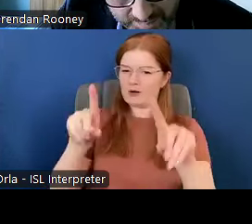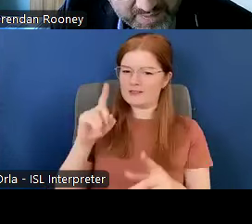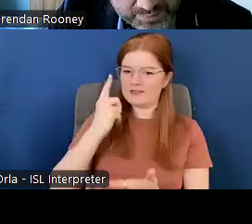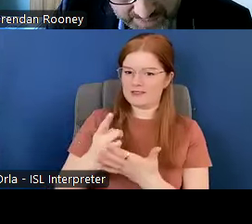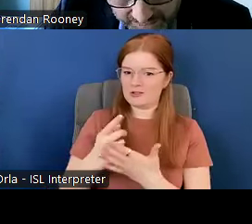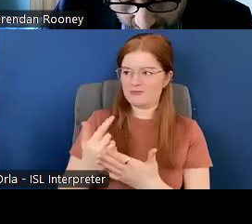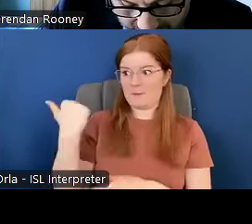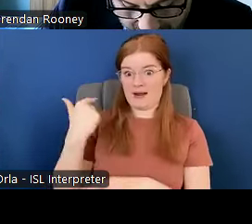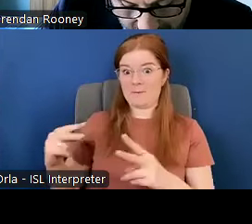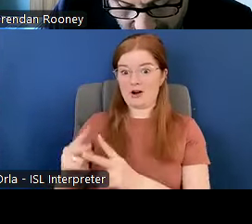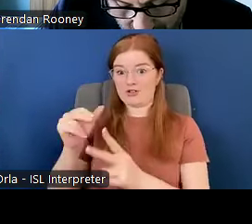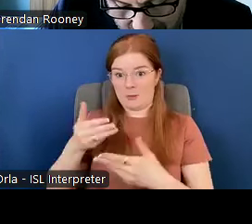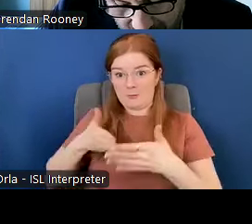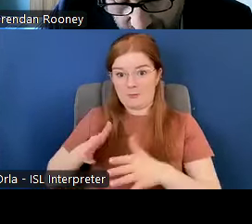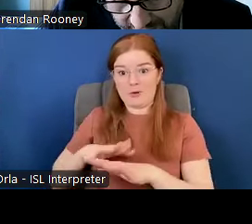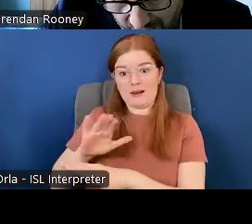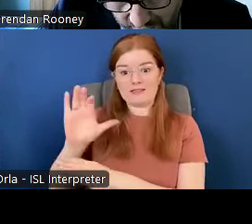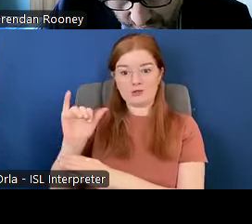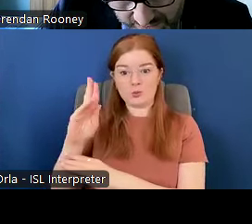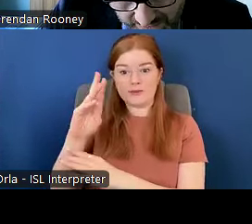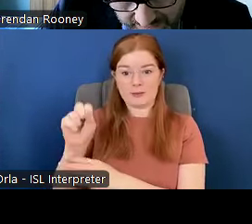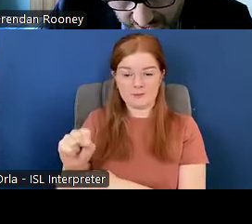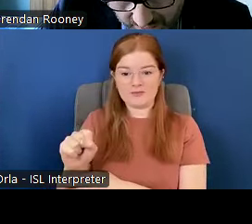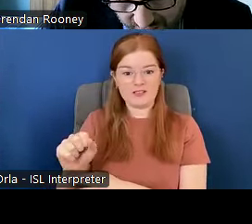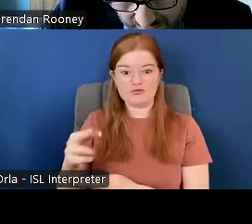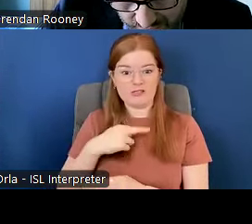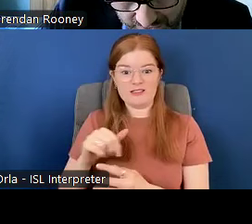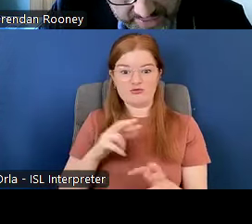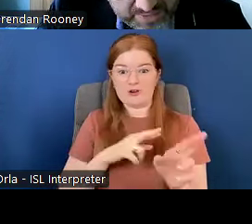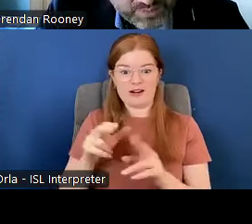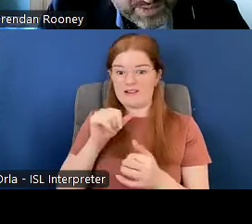the birthplace of Cubism, resolutely non representational art was treated with